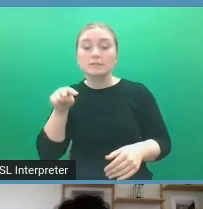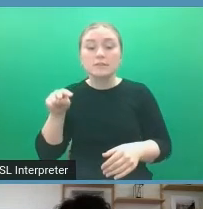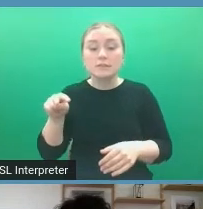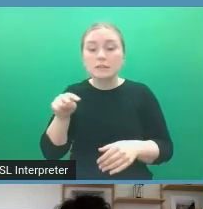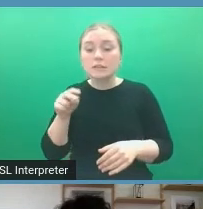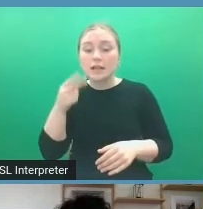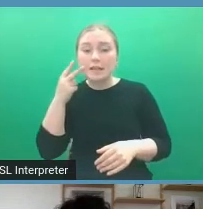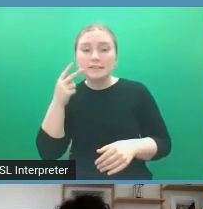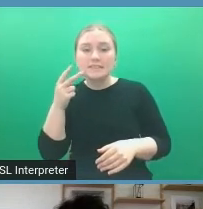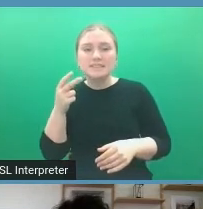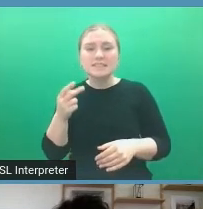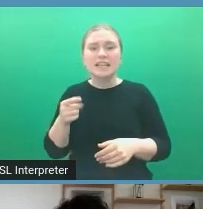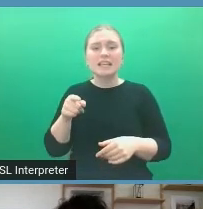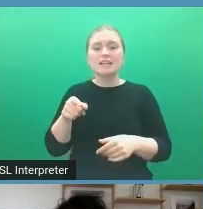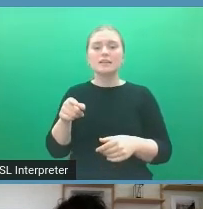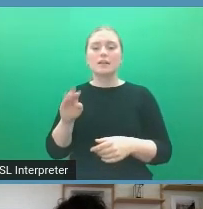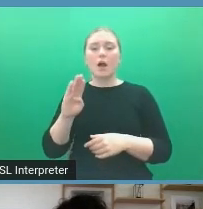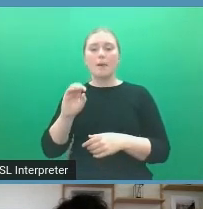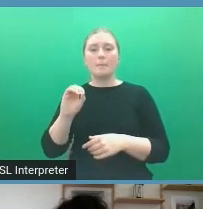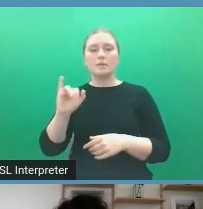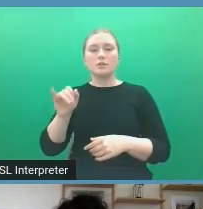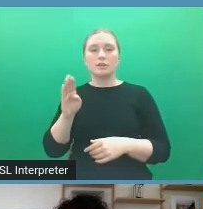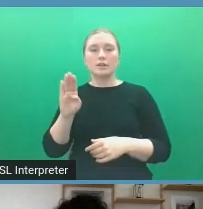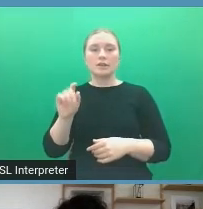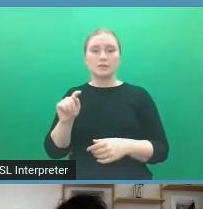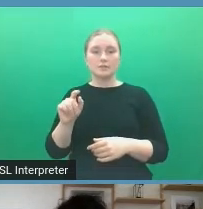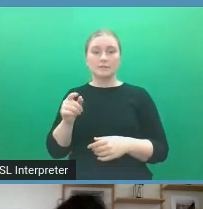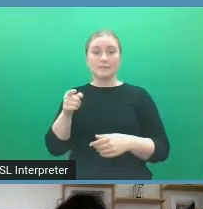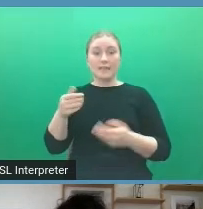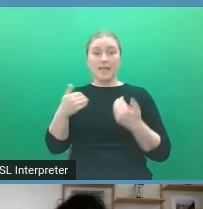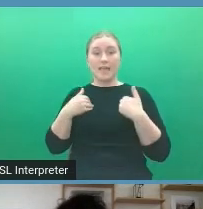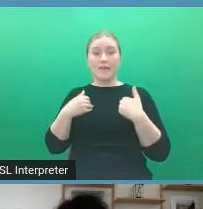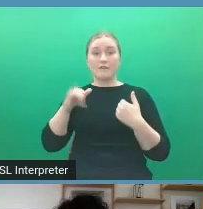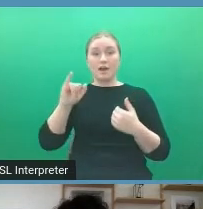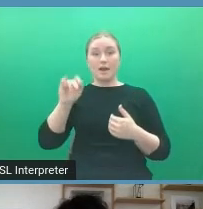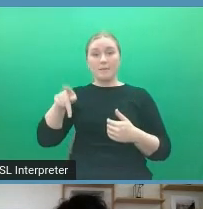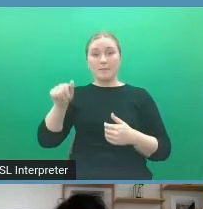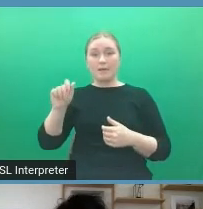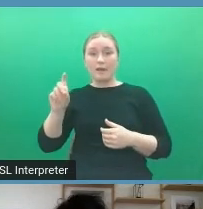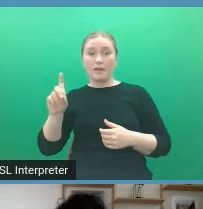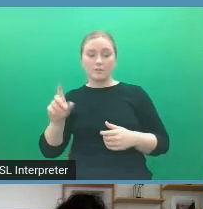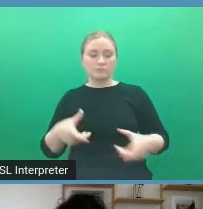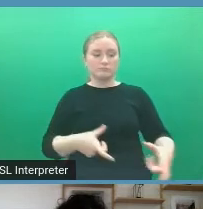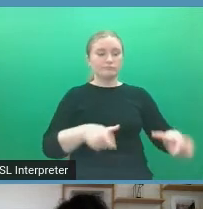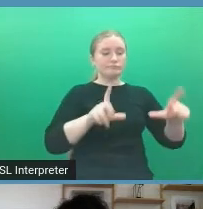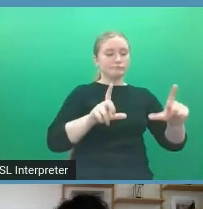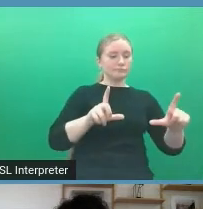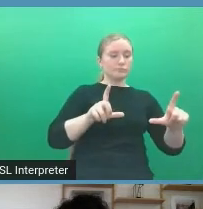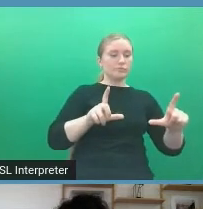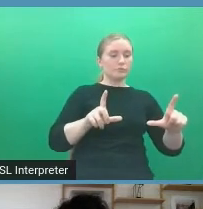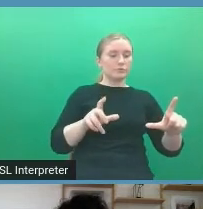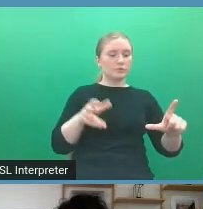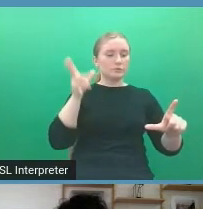ipads to the left of it, we created an augmented reality application to help enhance the access